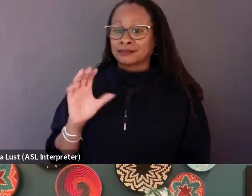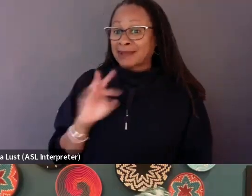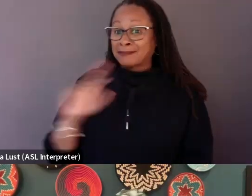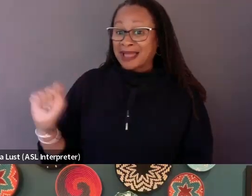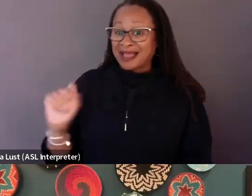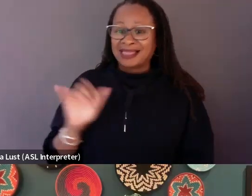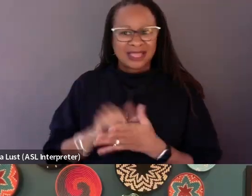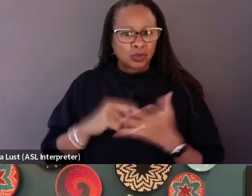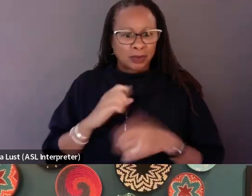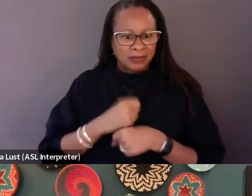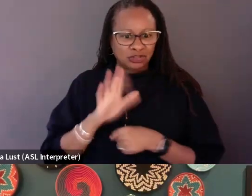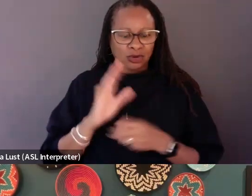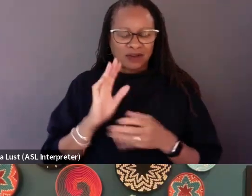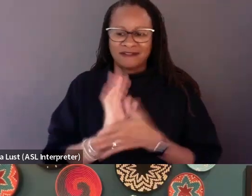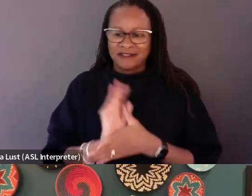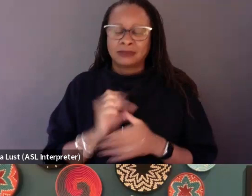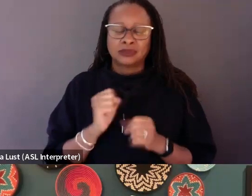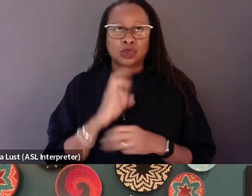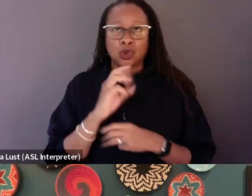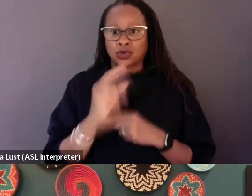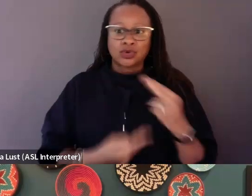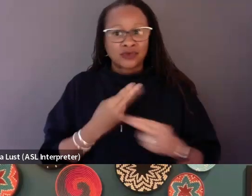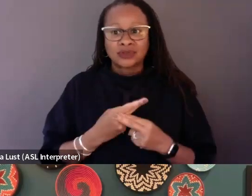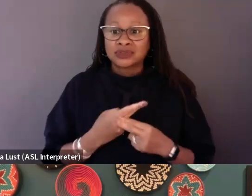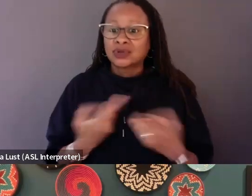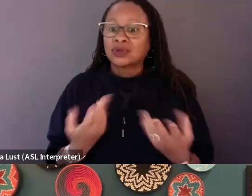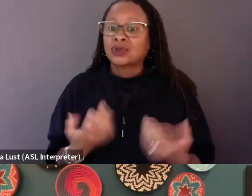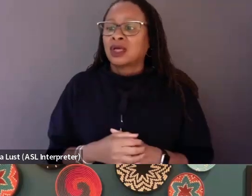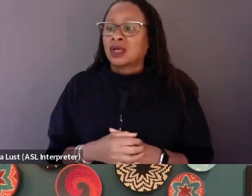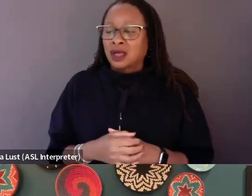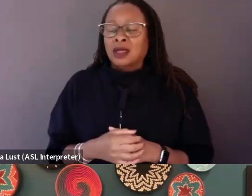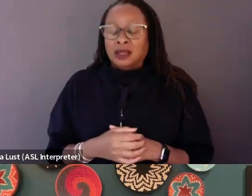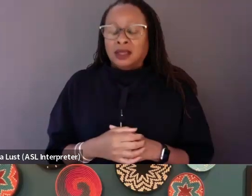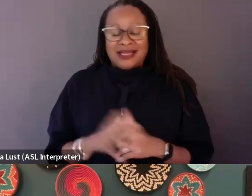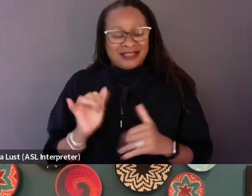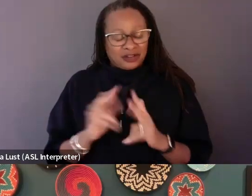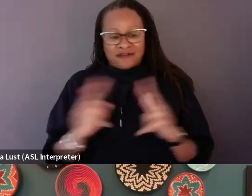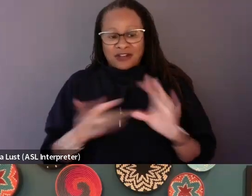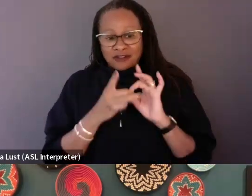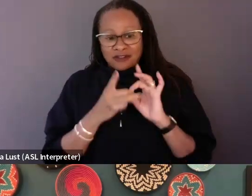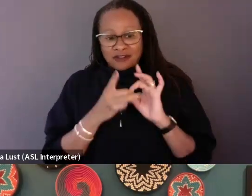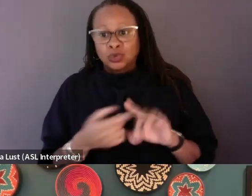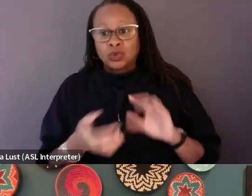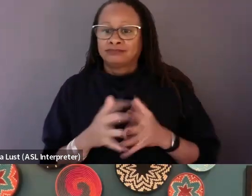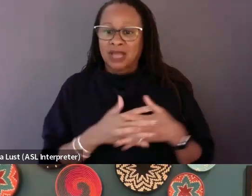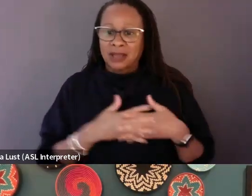because these questions are absolutely relevant, say, to American life and I think,